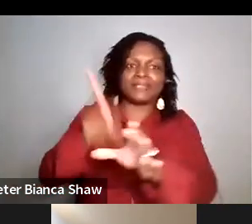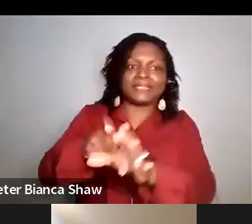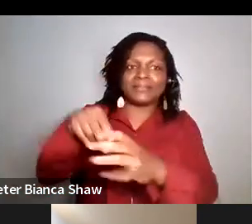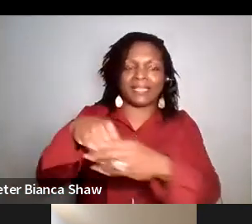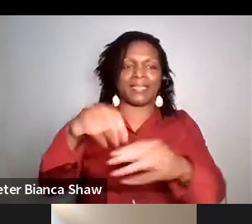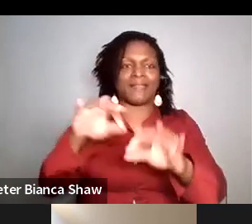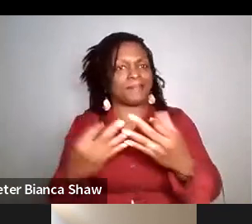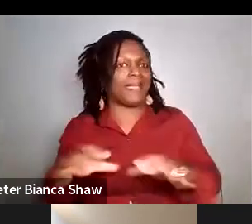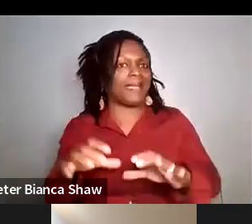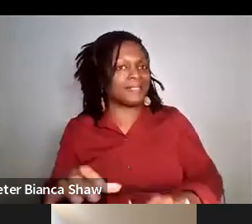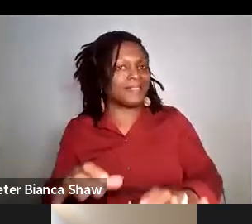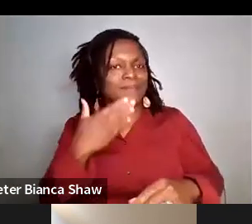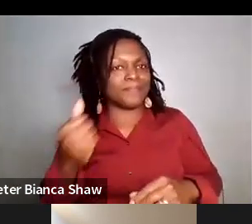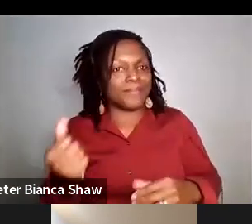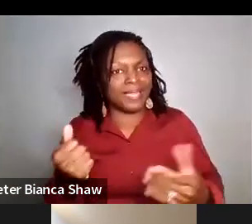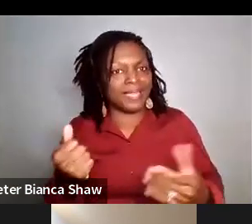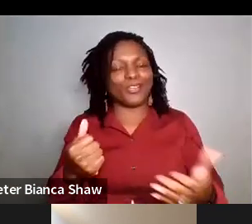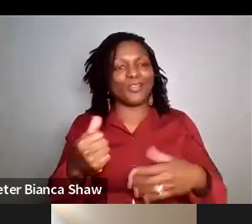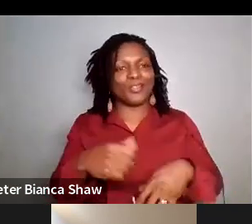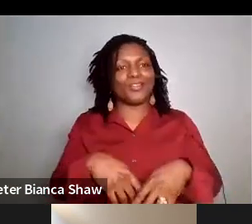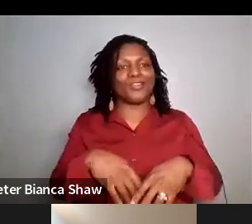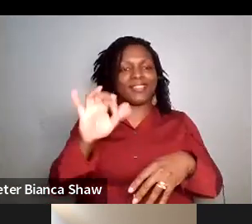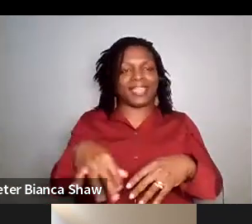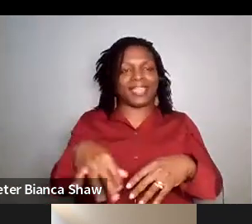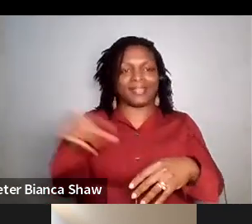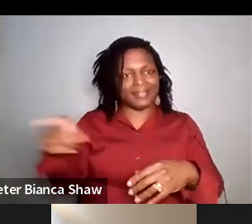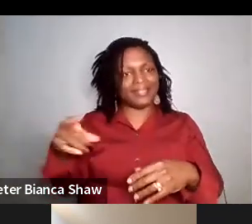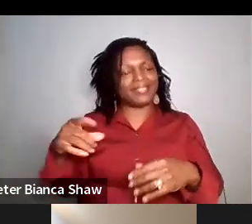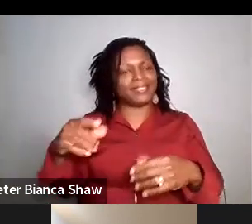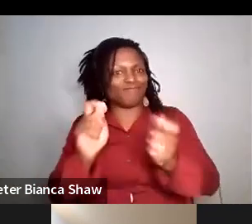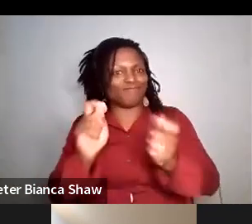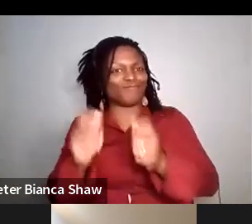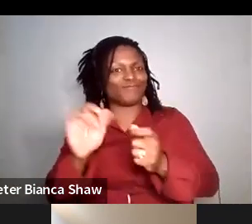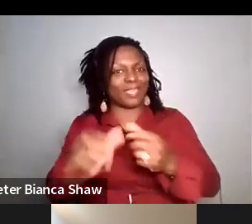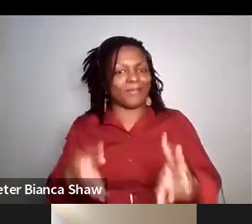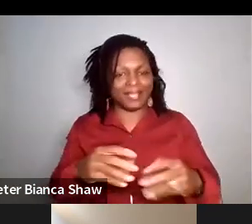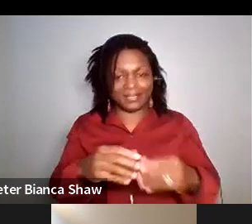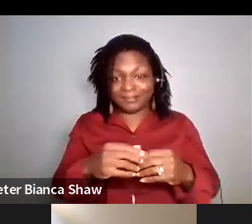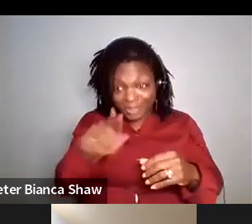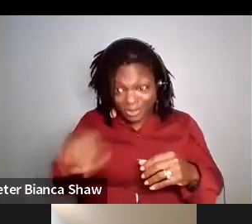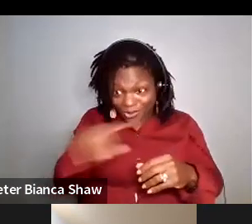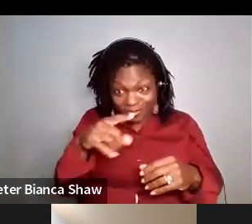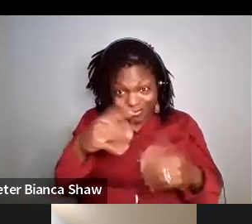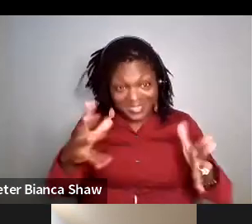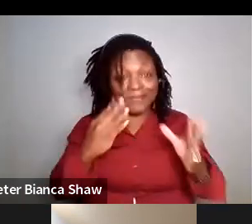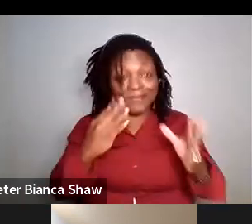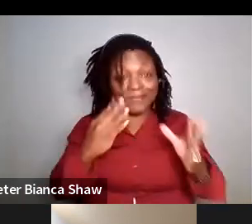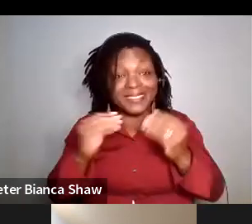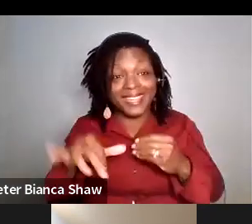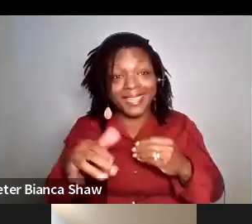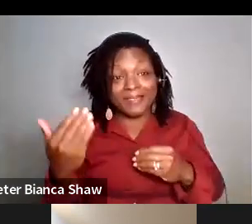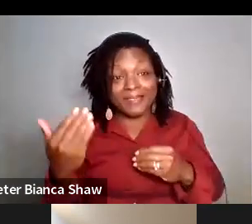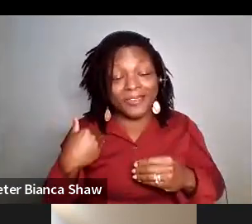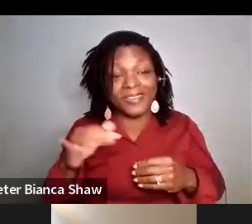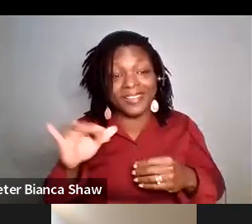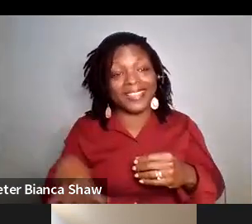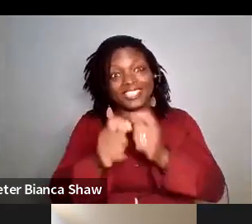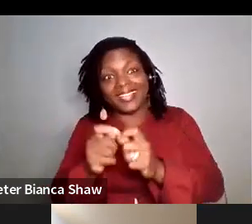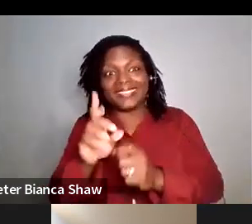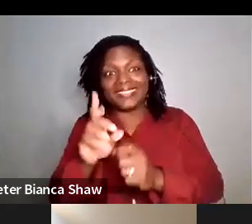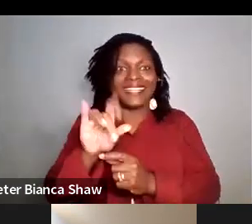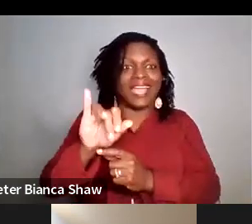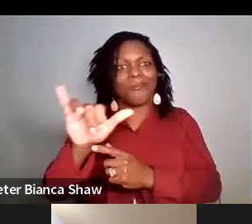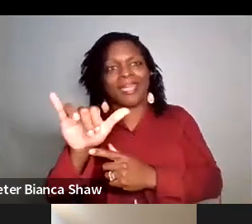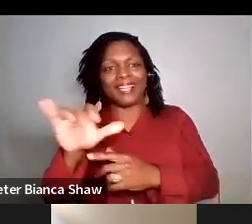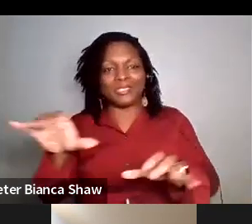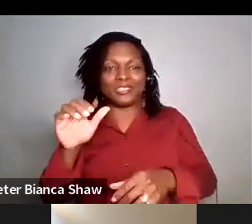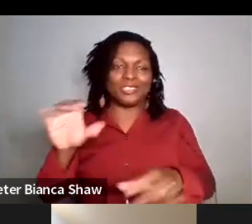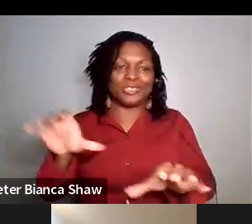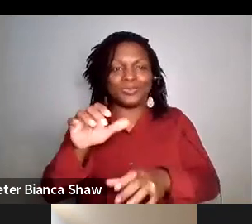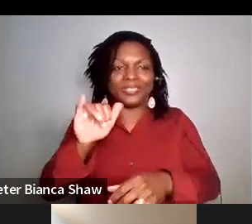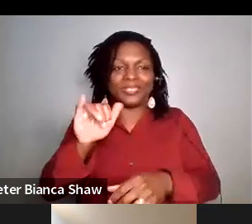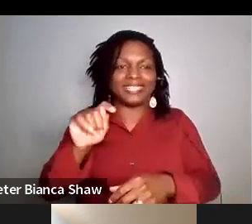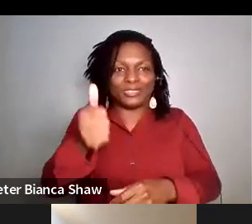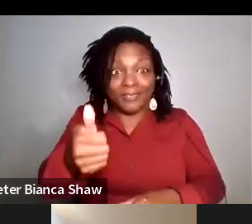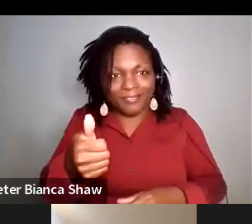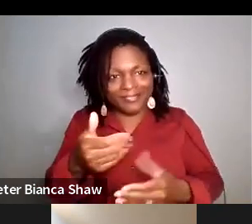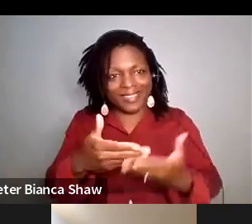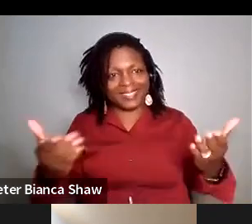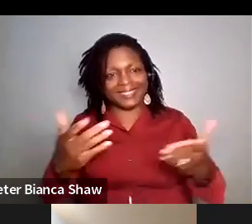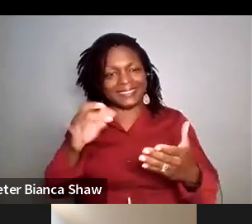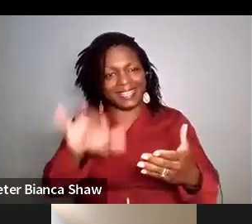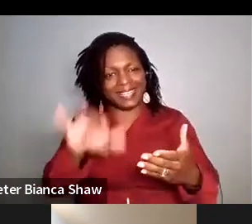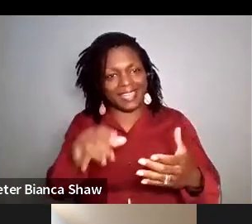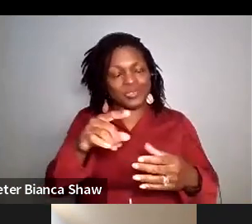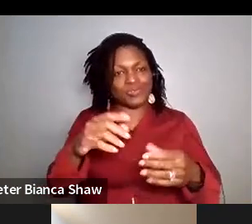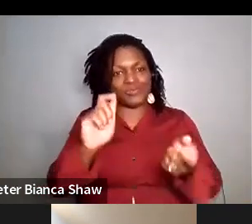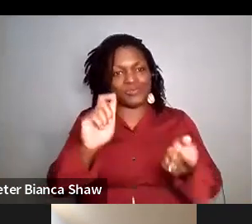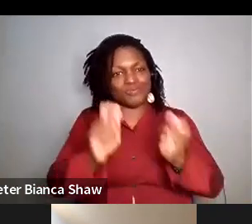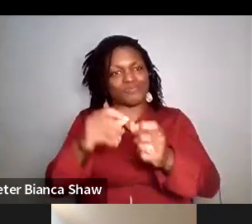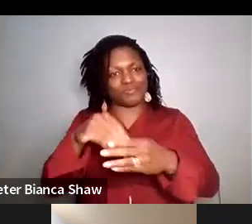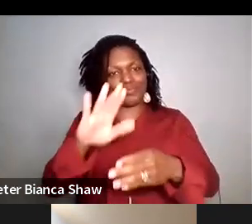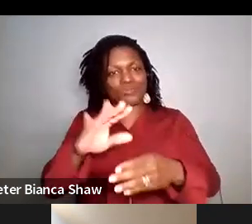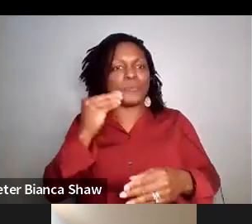Better. Have you had any? you guys have any experiences of Di lying things, or modifying things in your home for your children as well